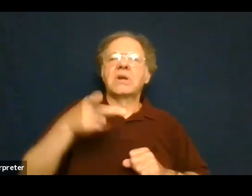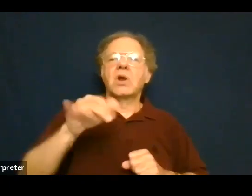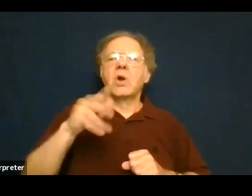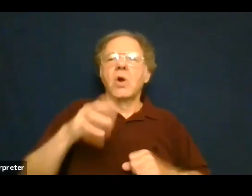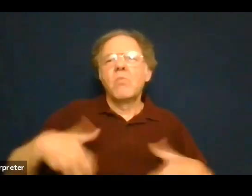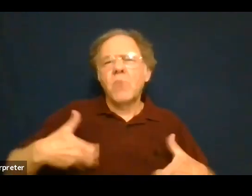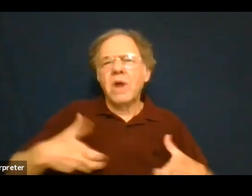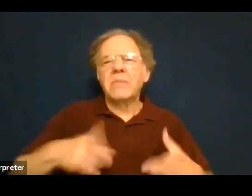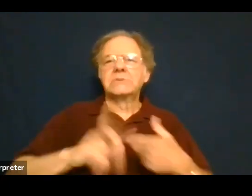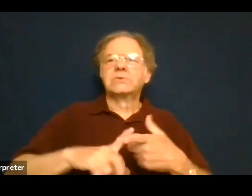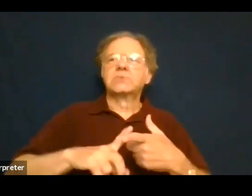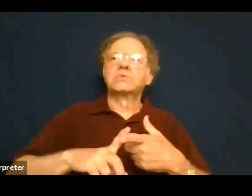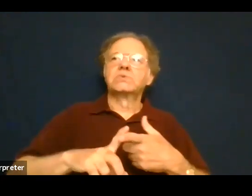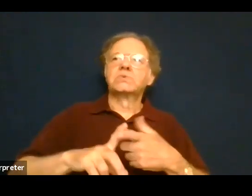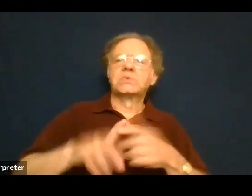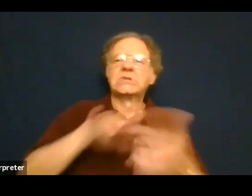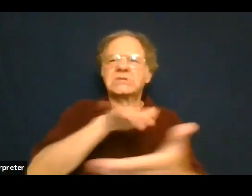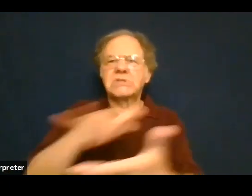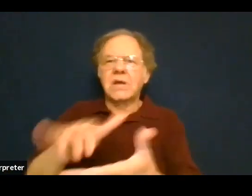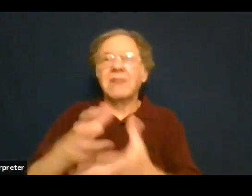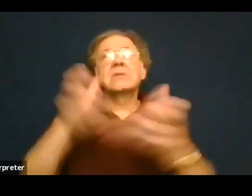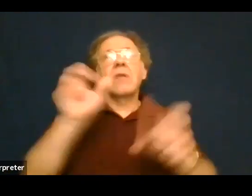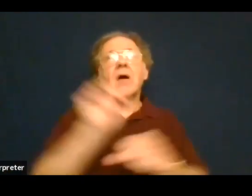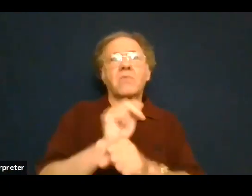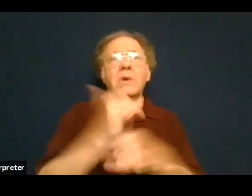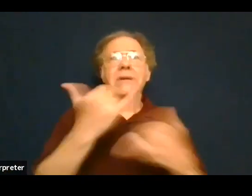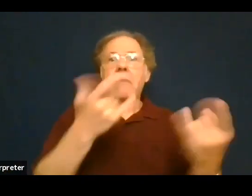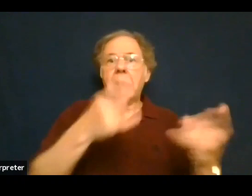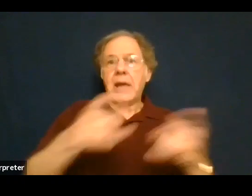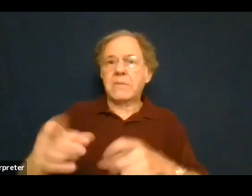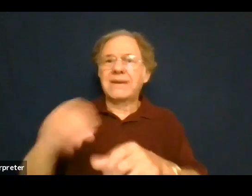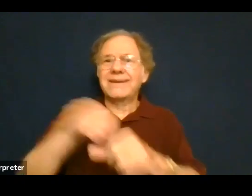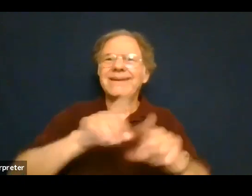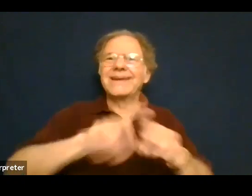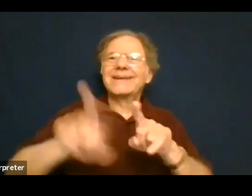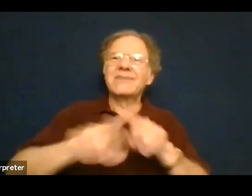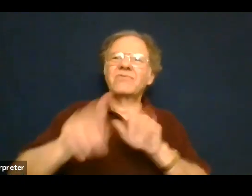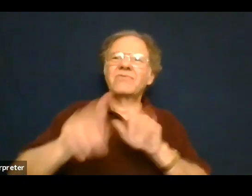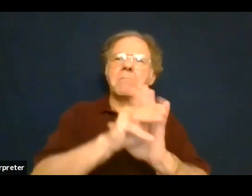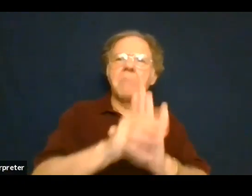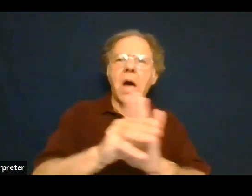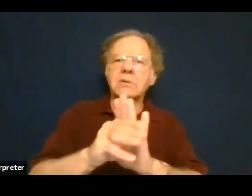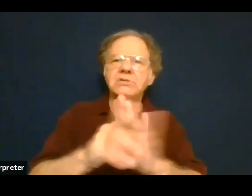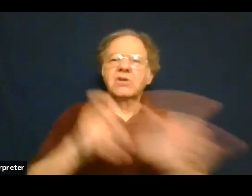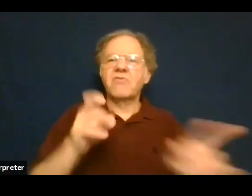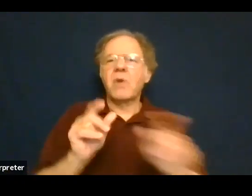So there's a lot of work at the moment, actually, in different models going right from the small eye, like the zebrafish and the mouse,